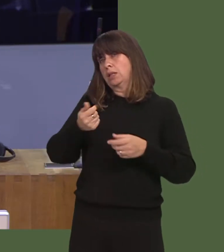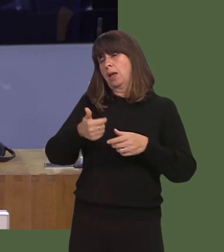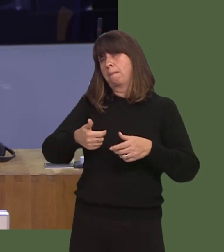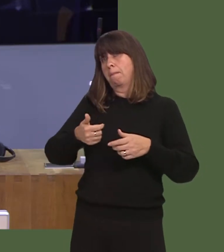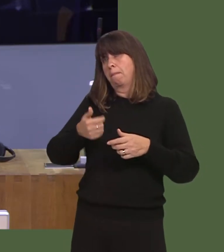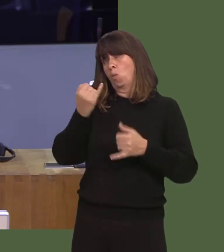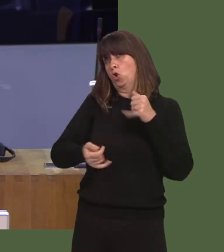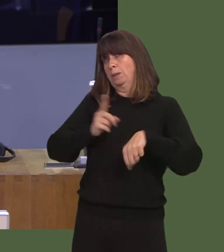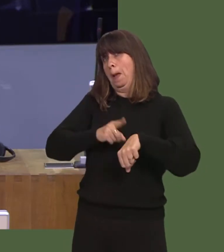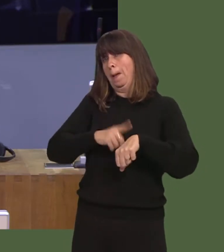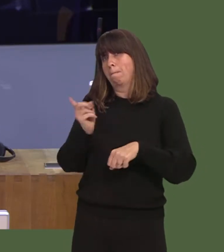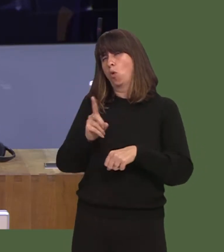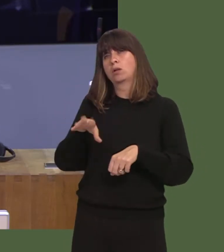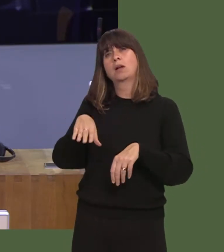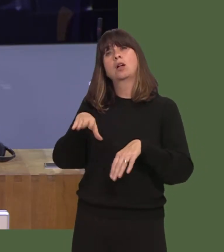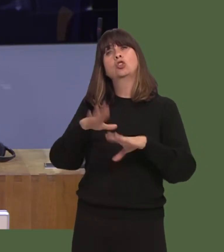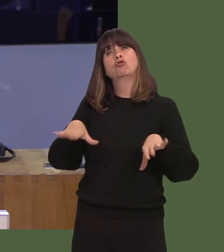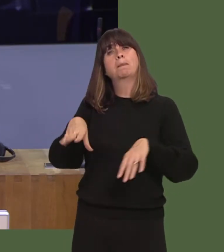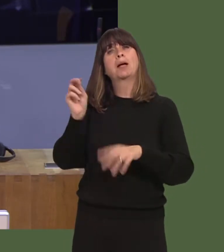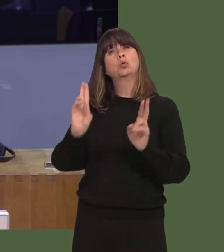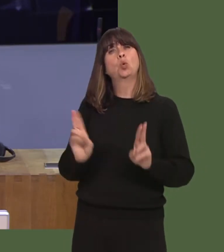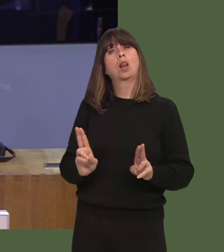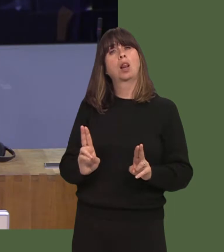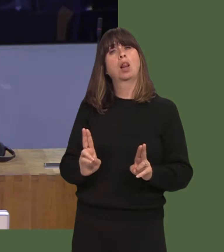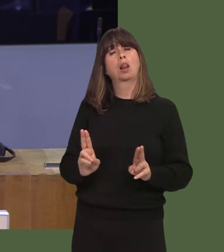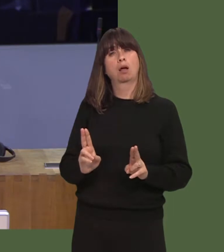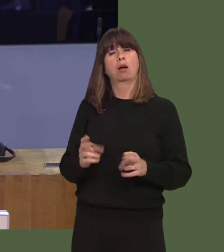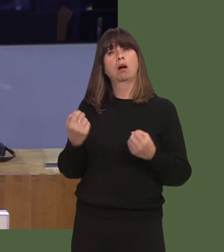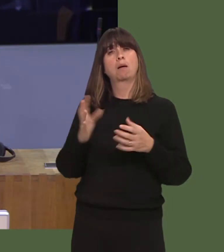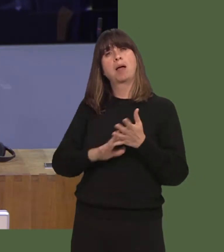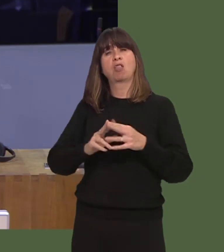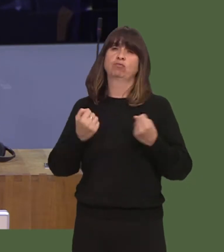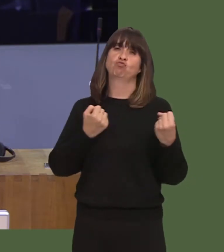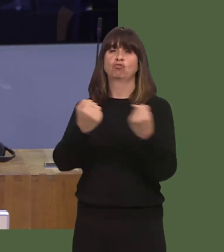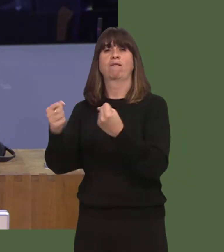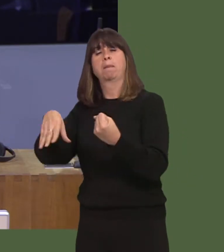run, whereby parents pick up children and students from schools and colleges.